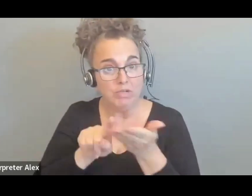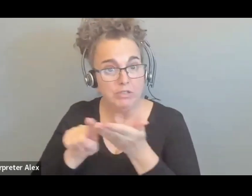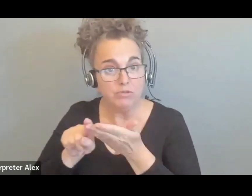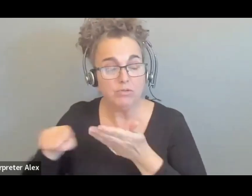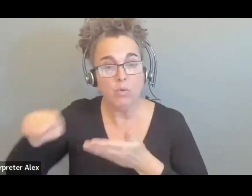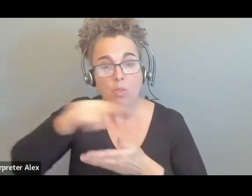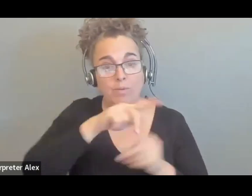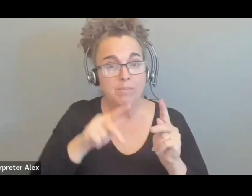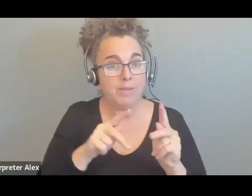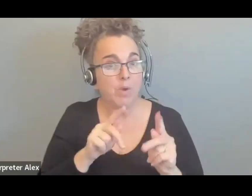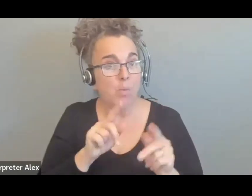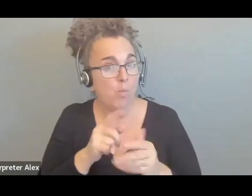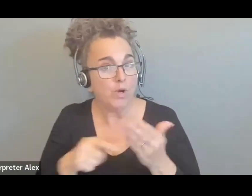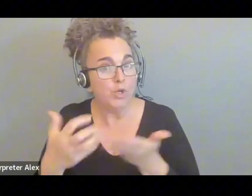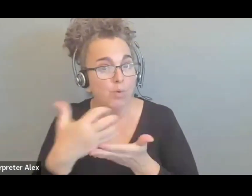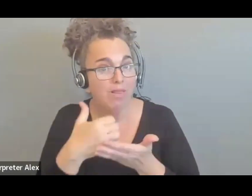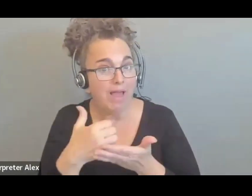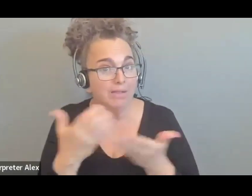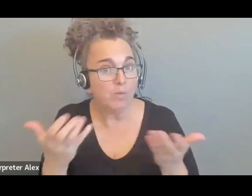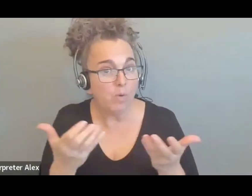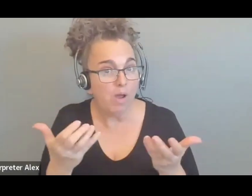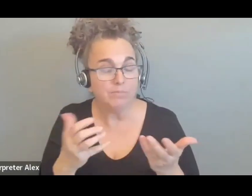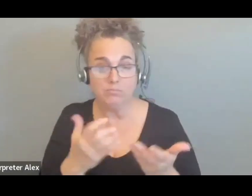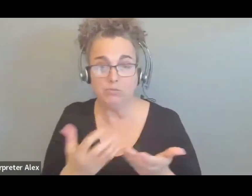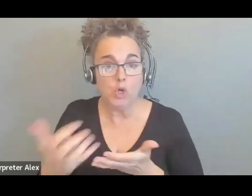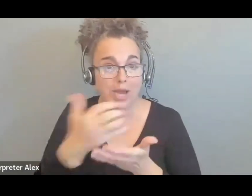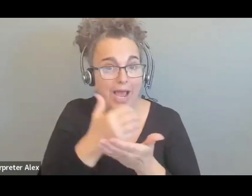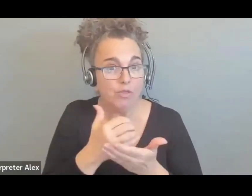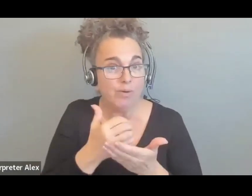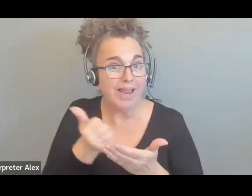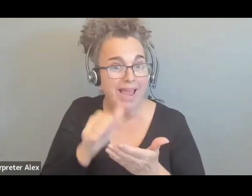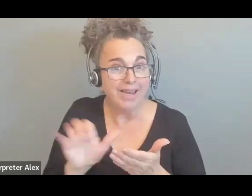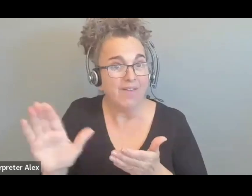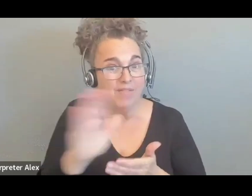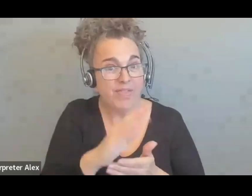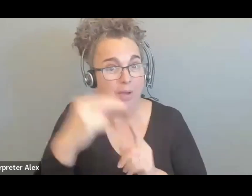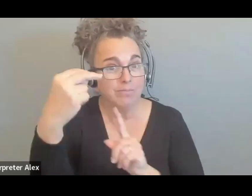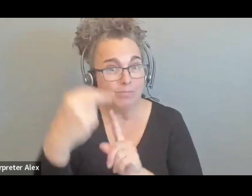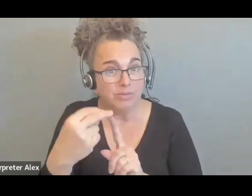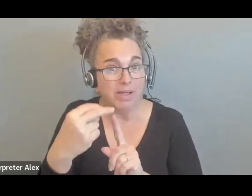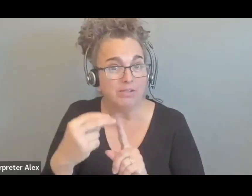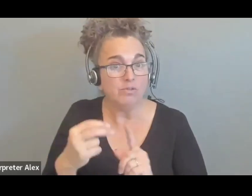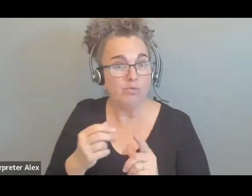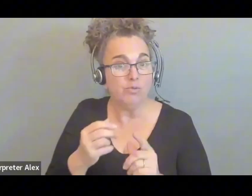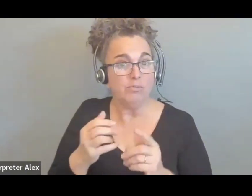Do, are they, are you gathering any of that insight to determine, 'cause I I, this is something